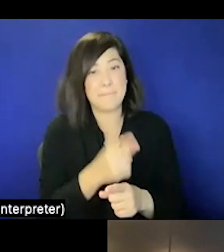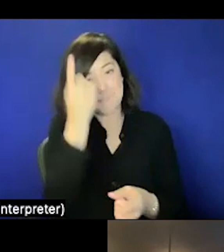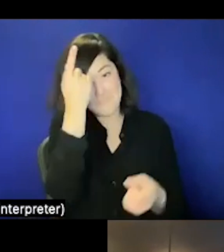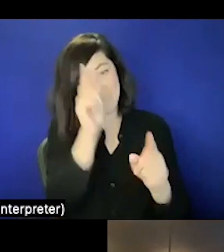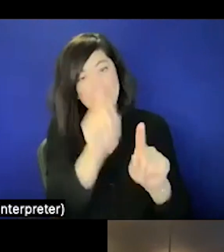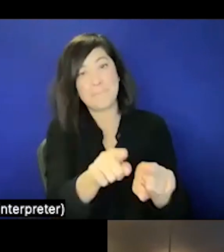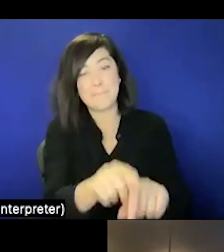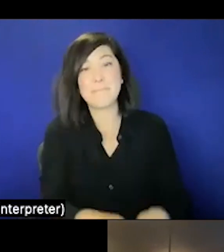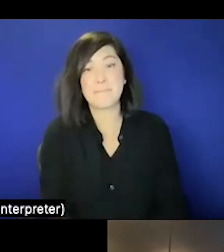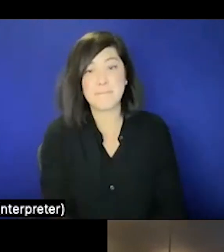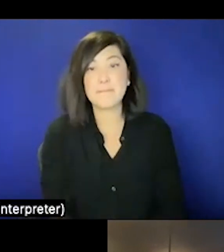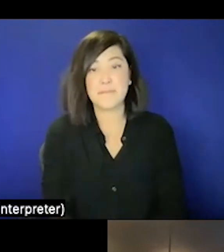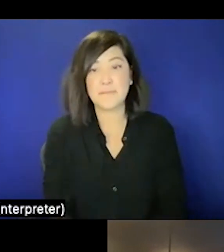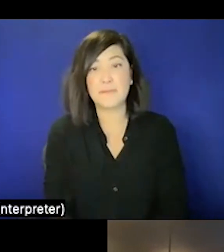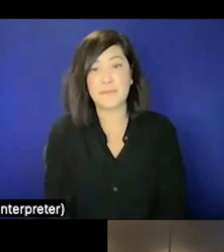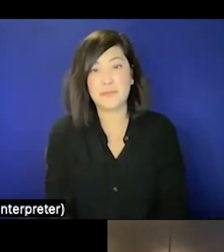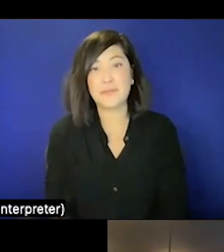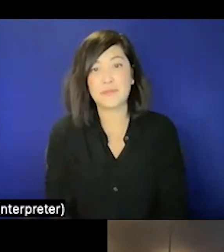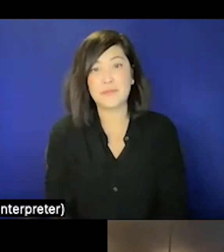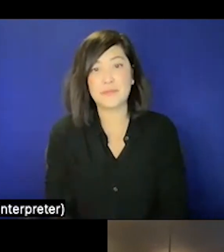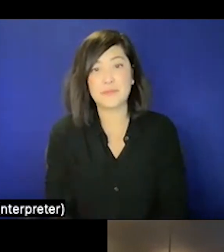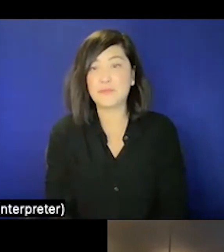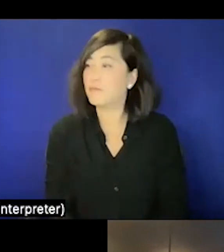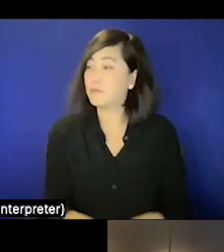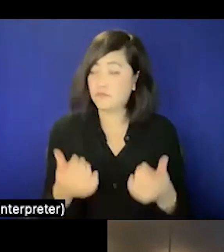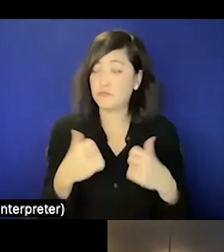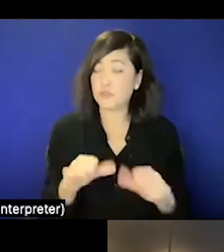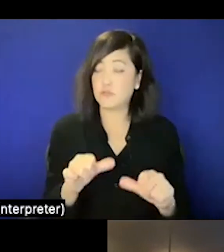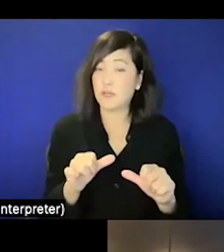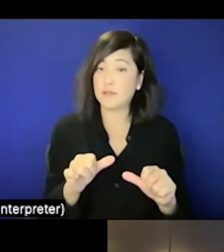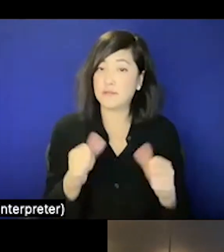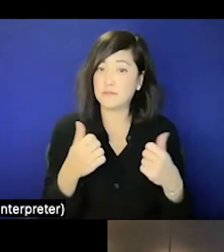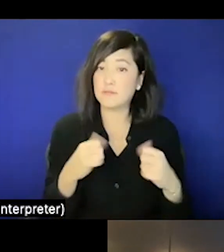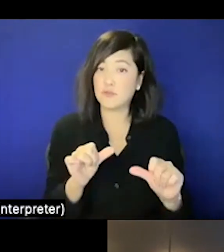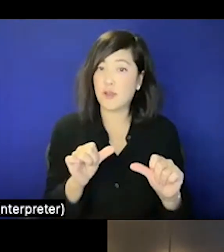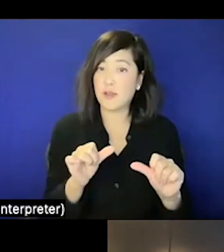Brian: That's why we're working on it. Lauren: Yeah. And the other large thing that,